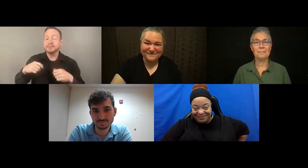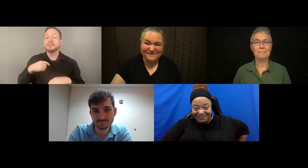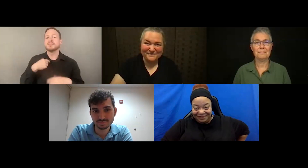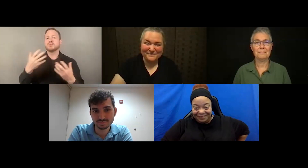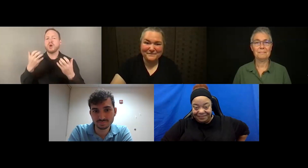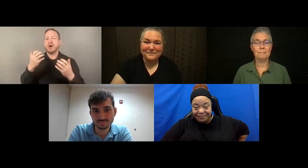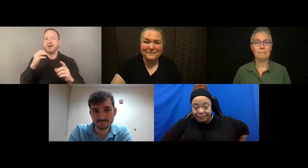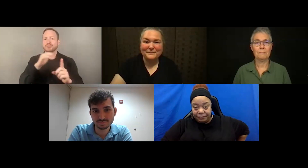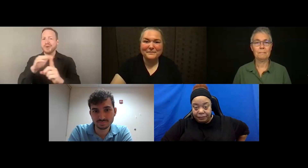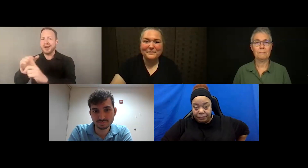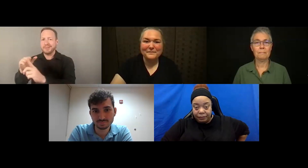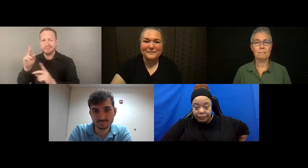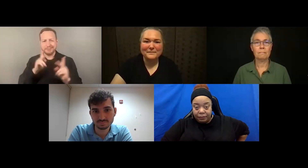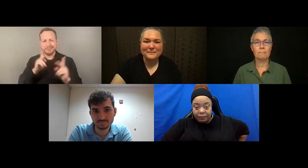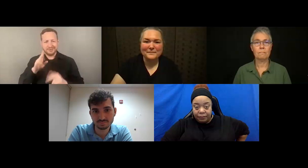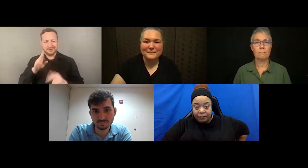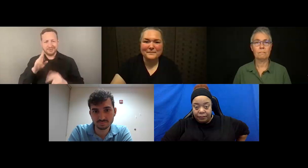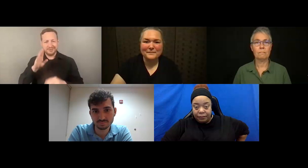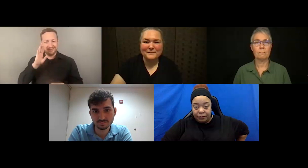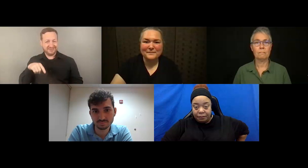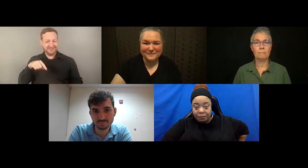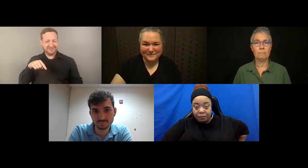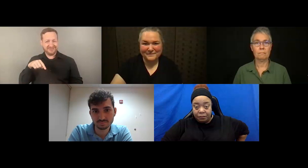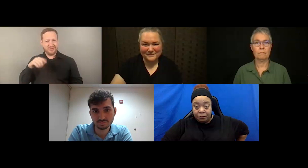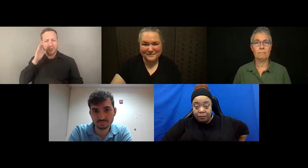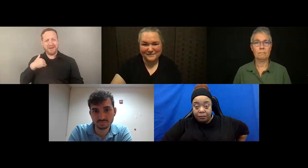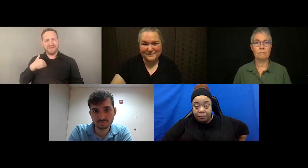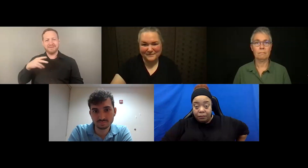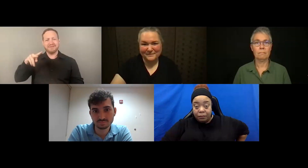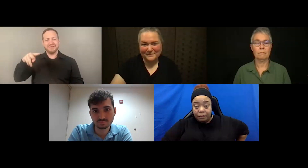Now we're going to wrap up this session but want to remind everyone that we